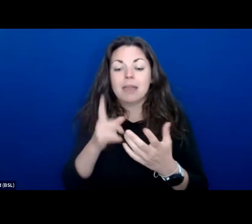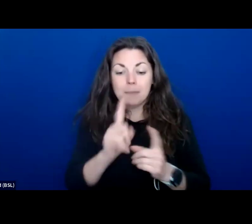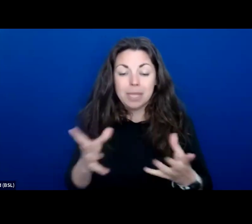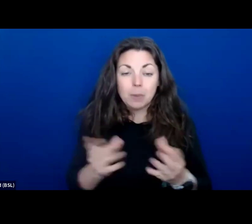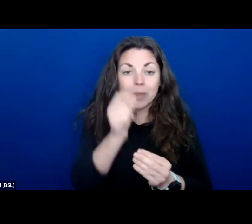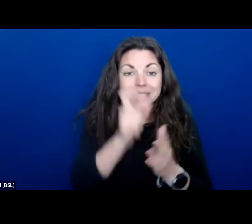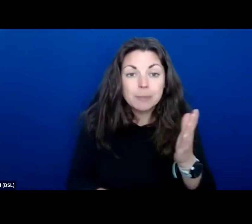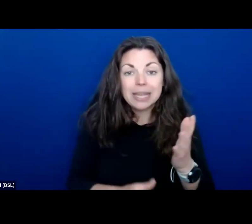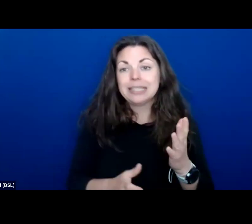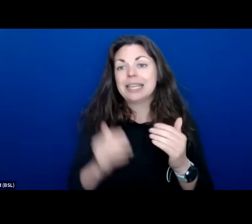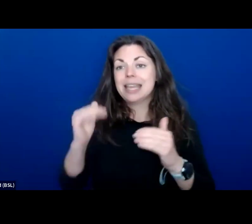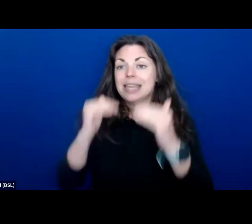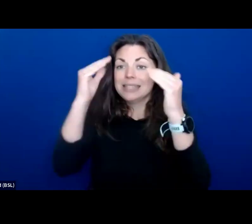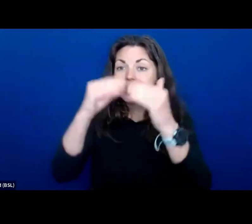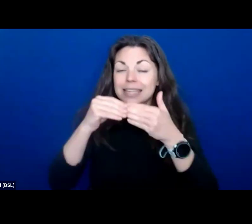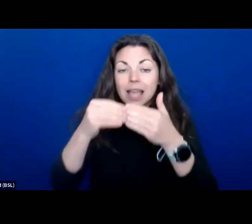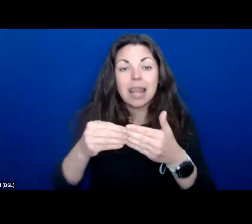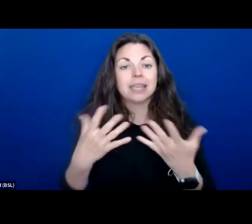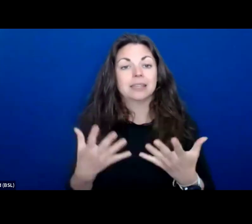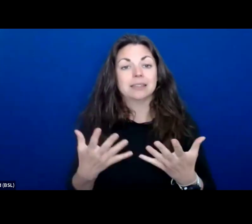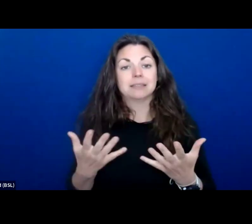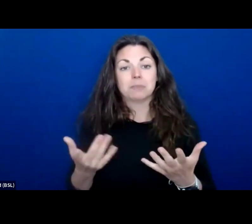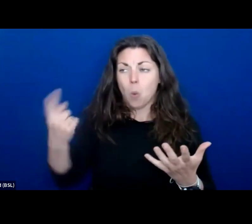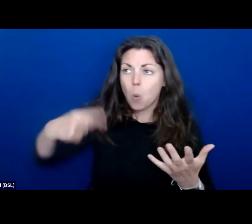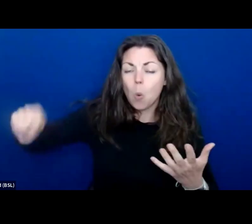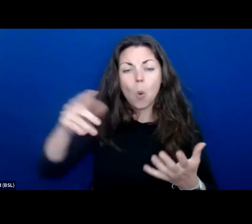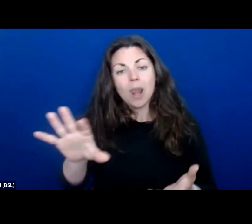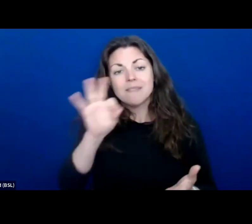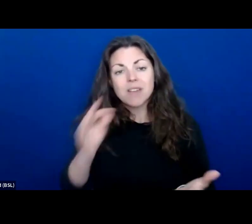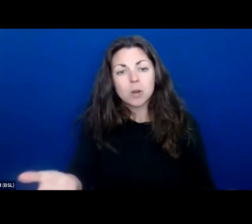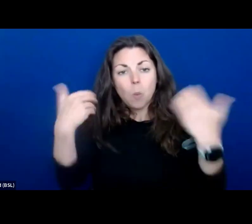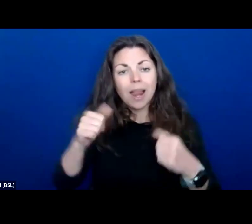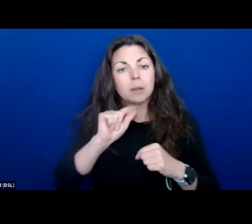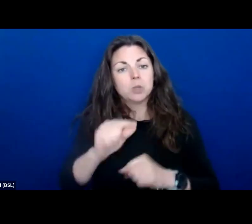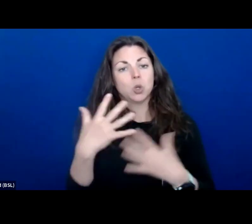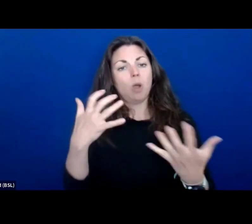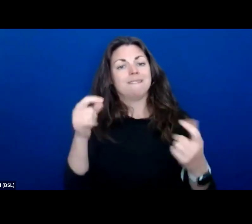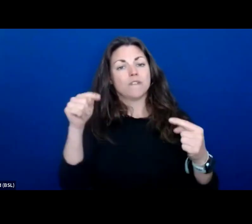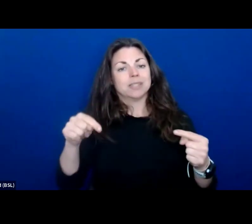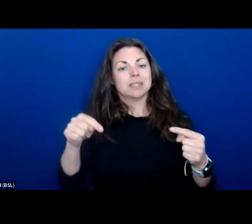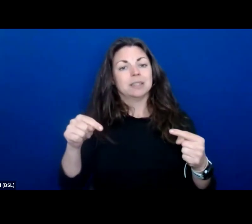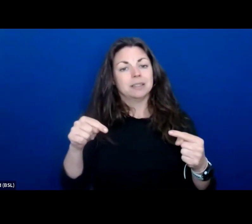senior leaders. Everyone is invited to that session. And again, it's building that sense of community.